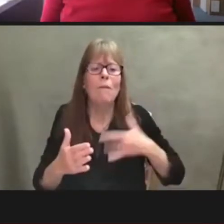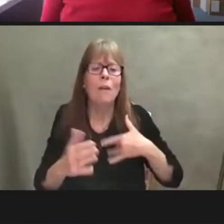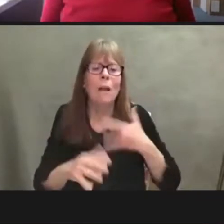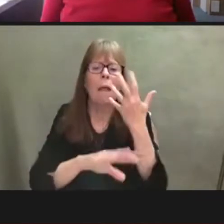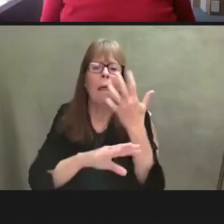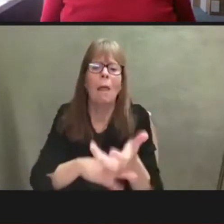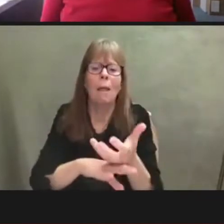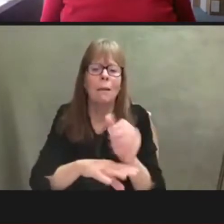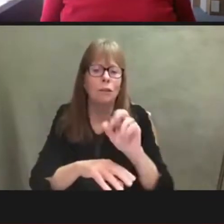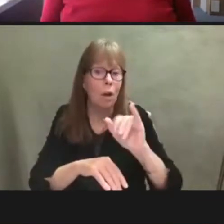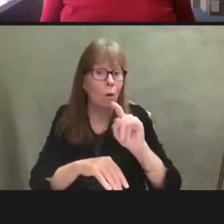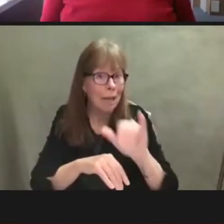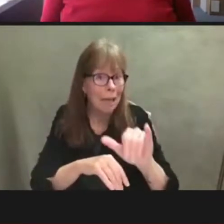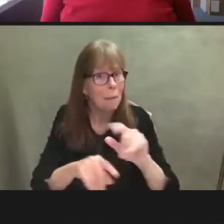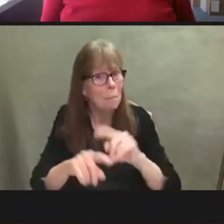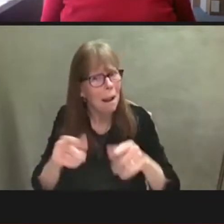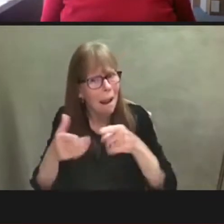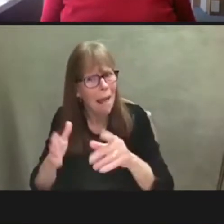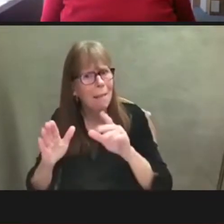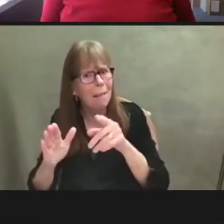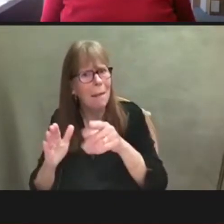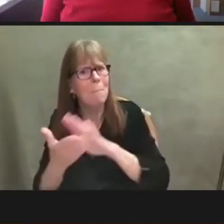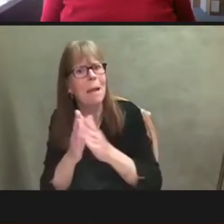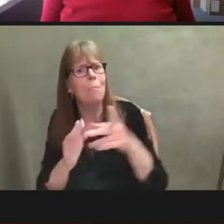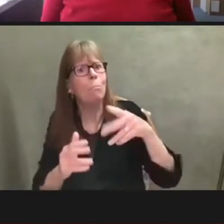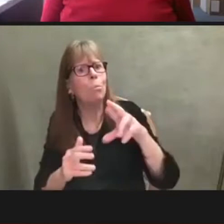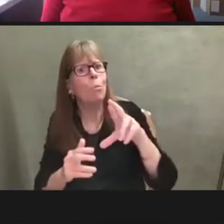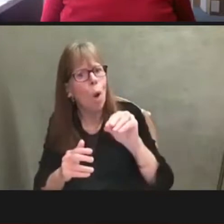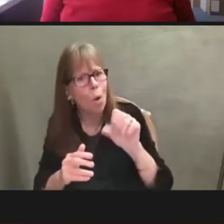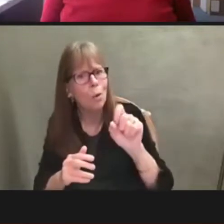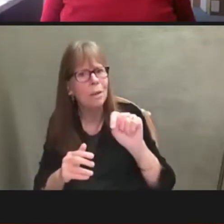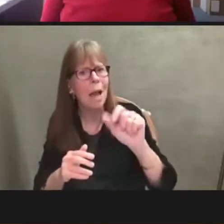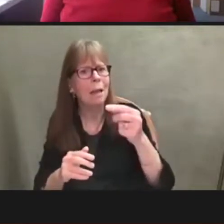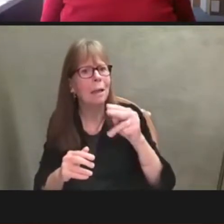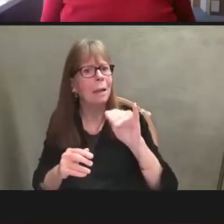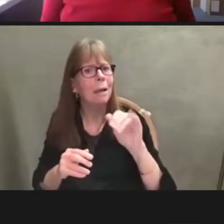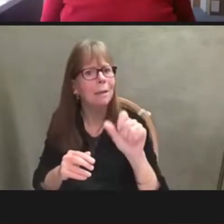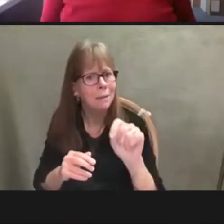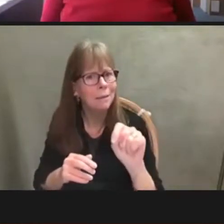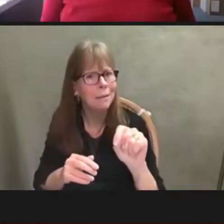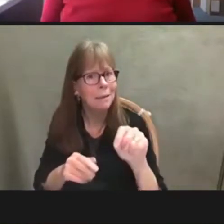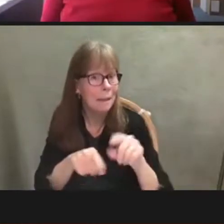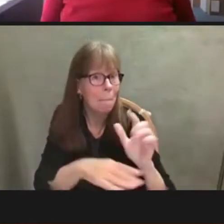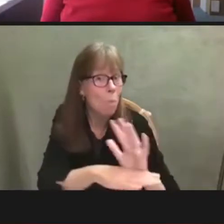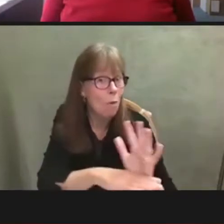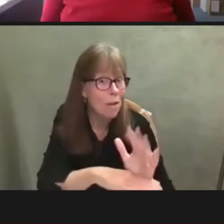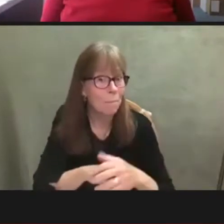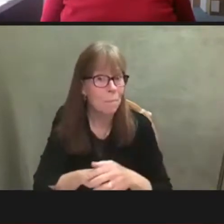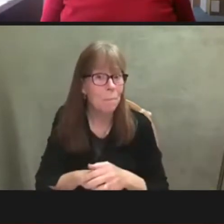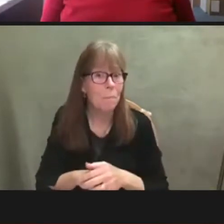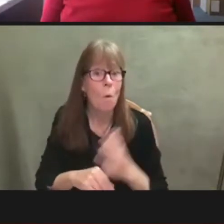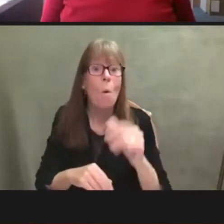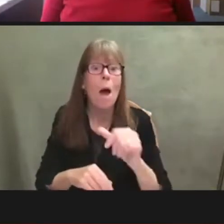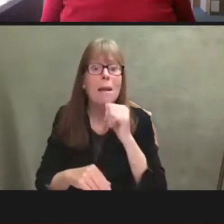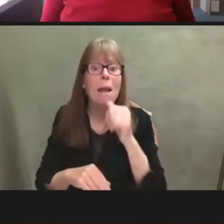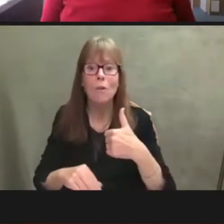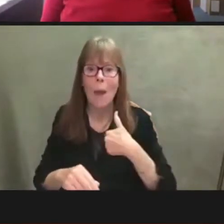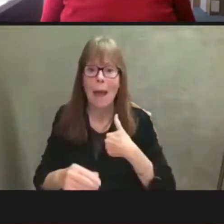You know, but as the protagonist in movies and in shows, et cetera. Why can't there be a good doctor in a wheelchair?